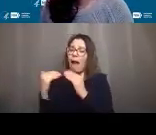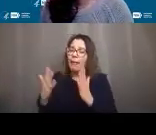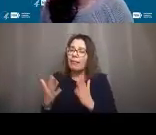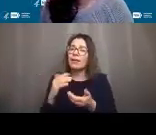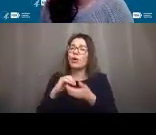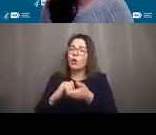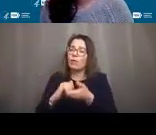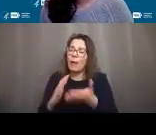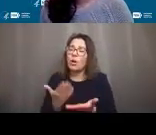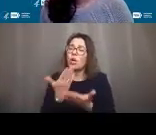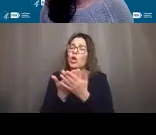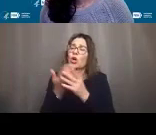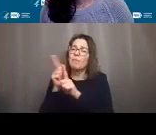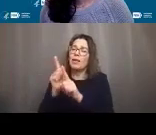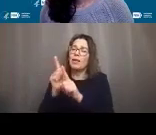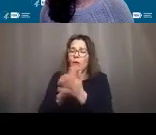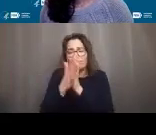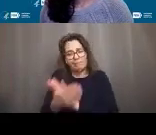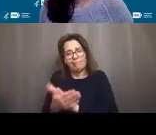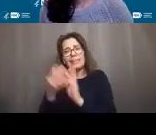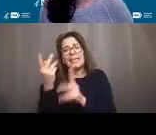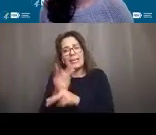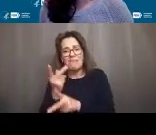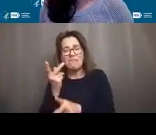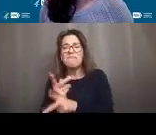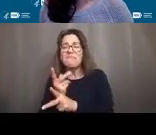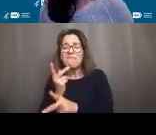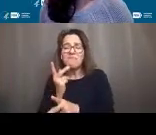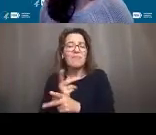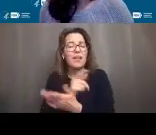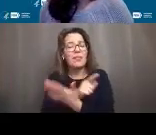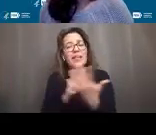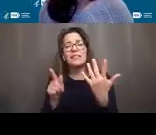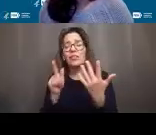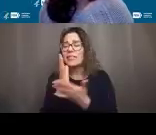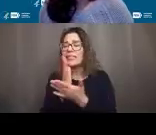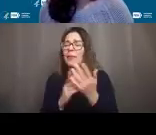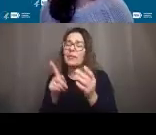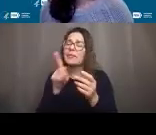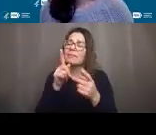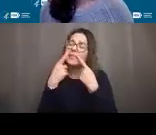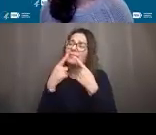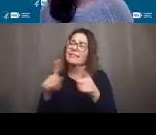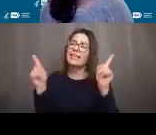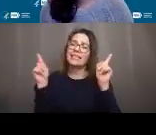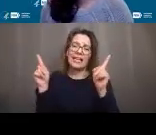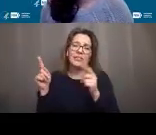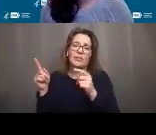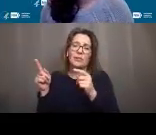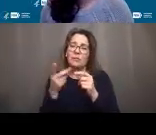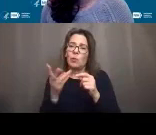who have fellowships or career awards. There's also temporary extensions